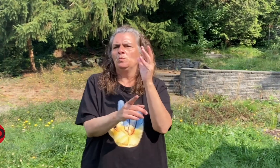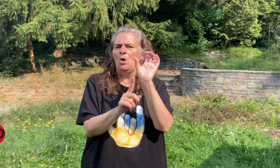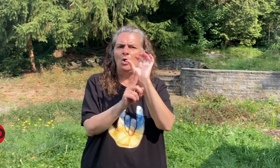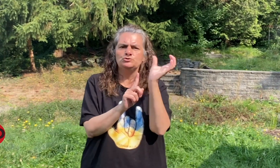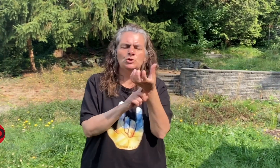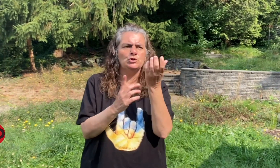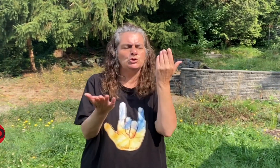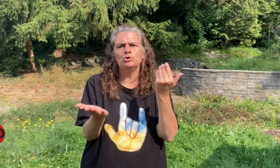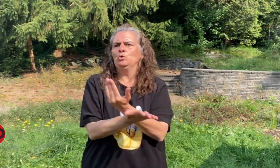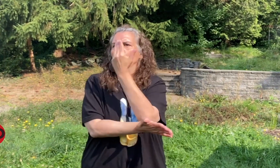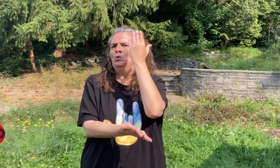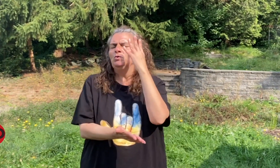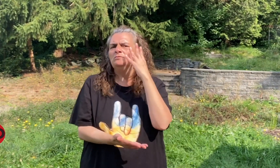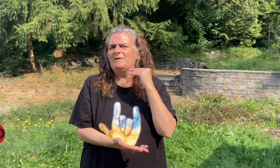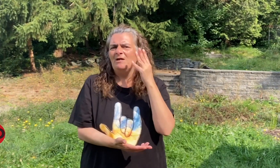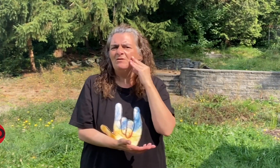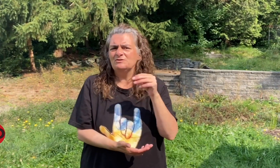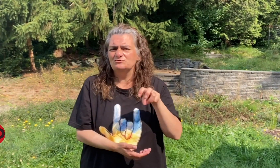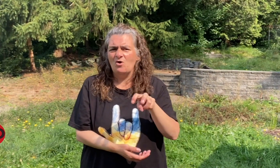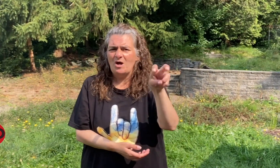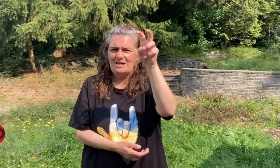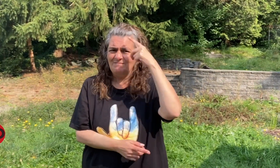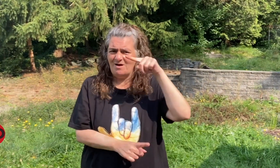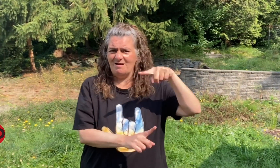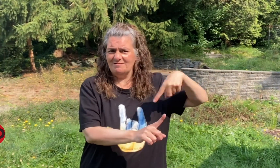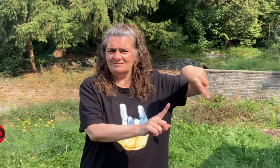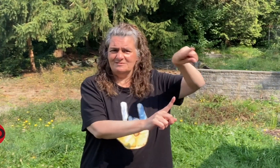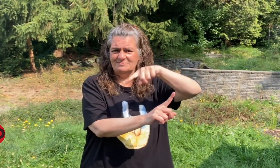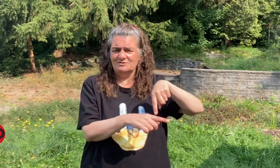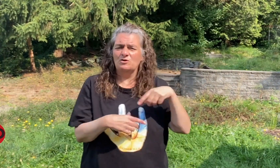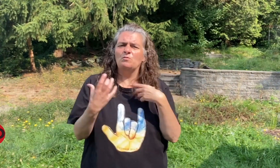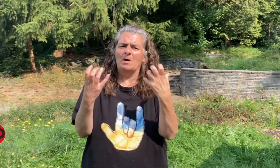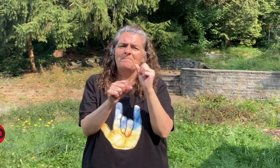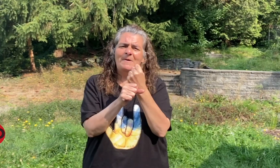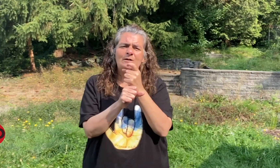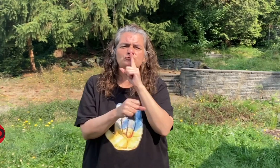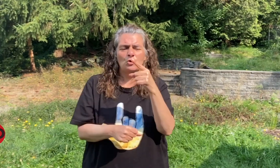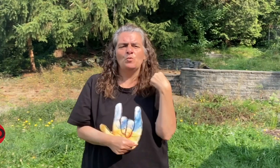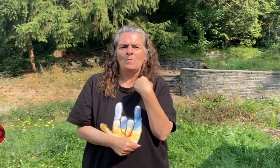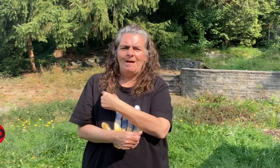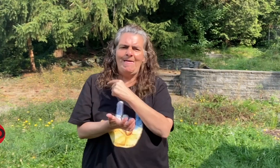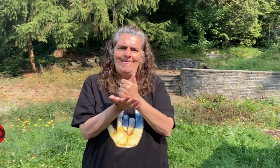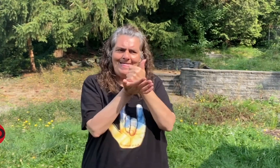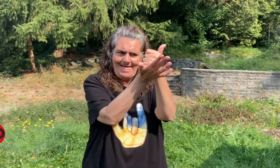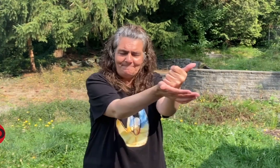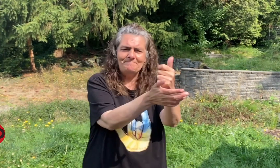An entirely new country, new culture and new experiences…